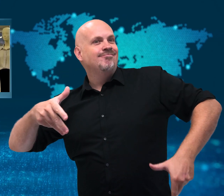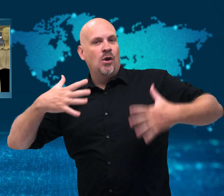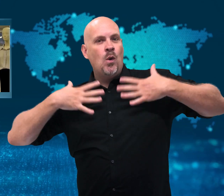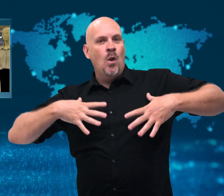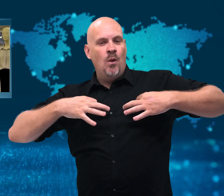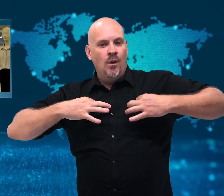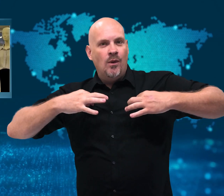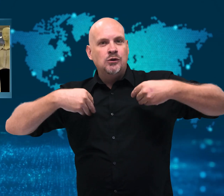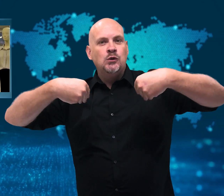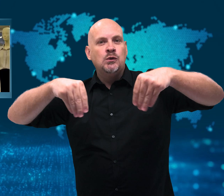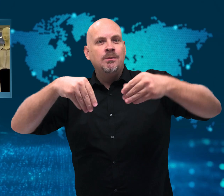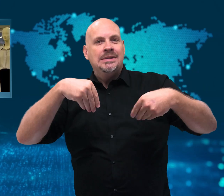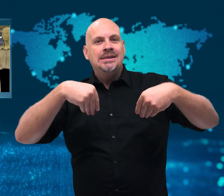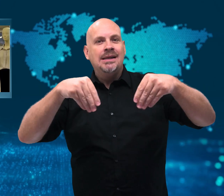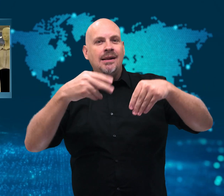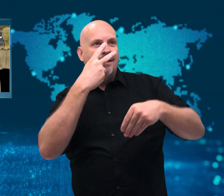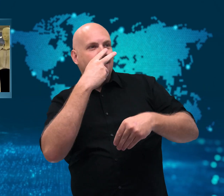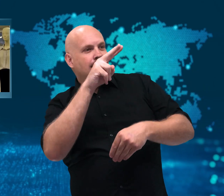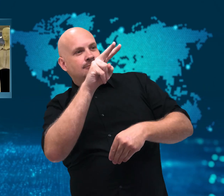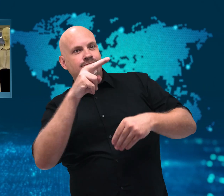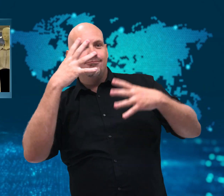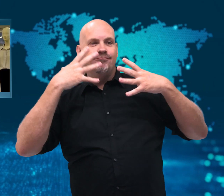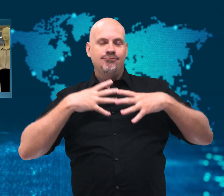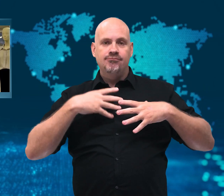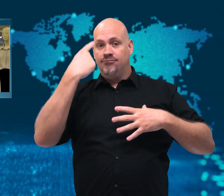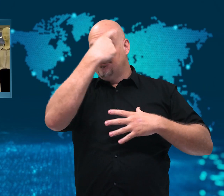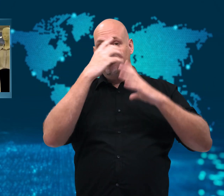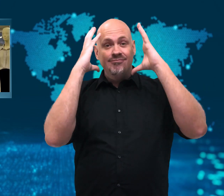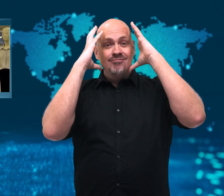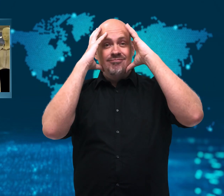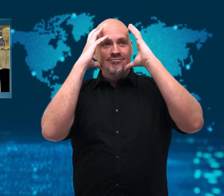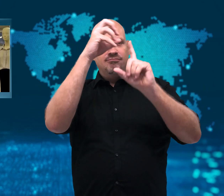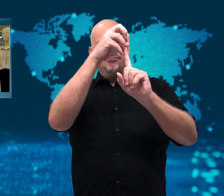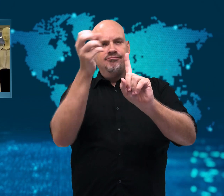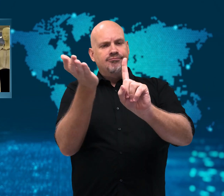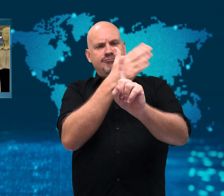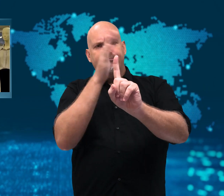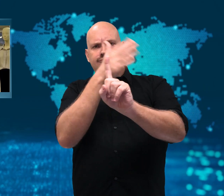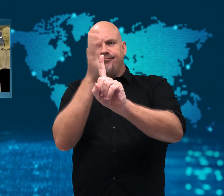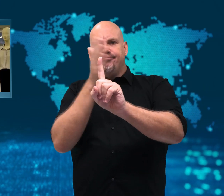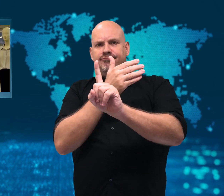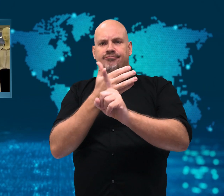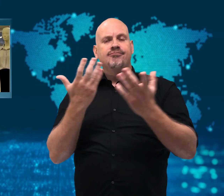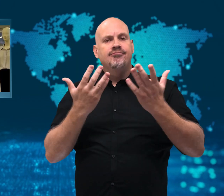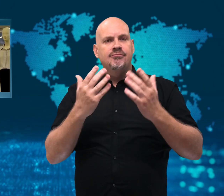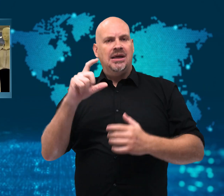In Kano, a Muslim-majority state in Nigeria,